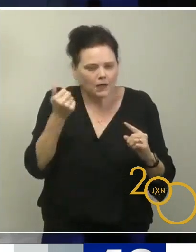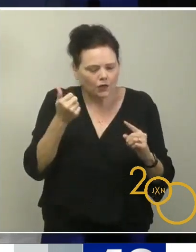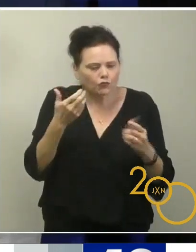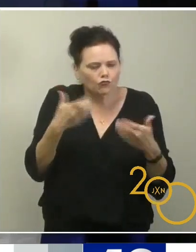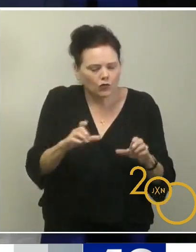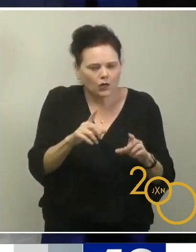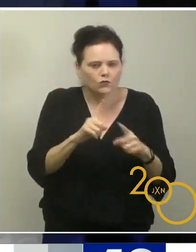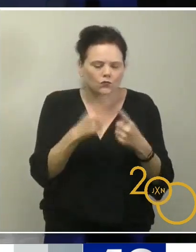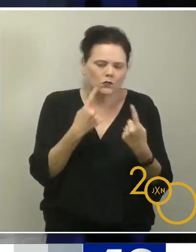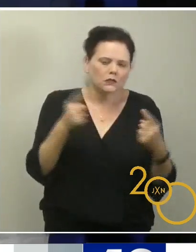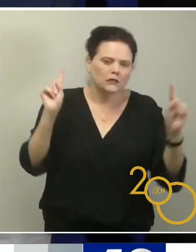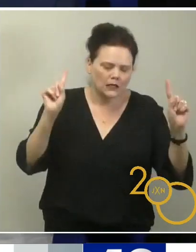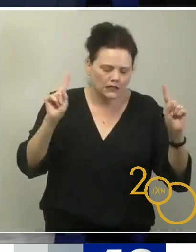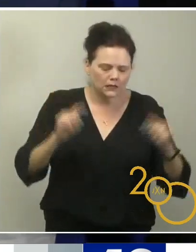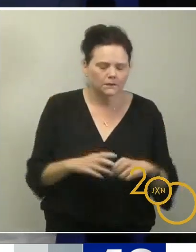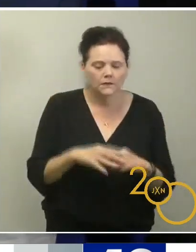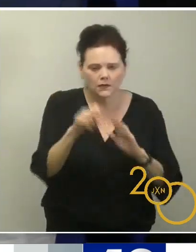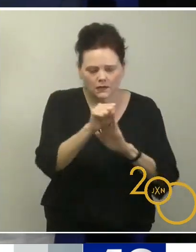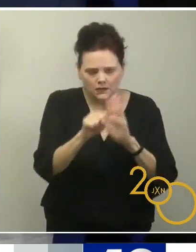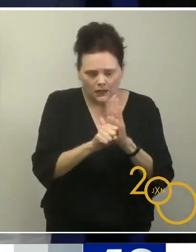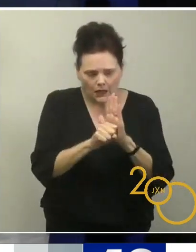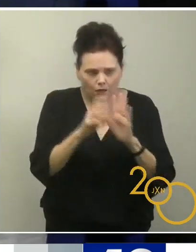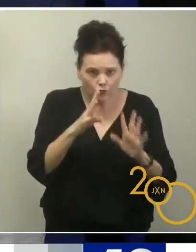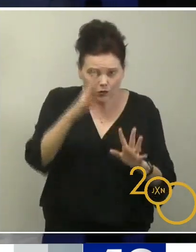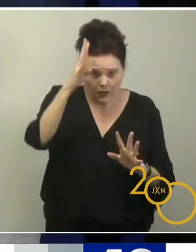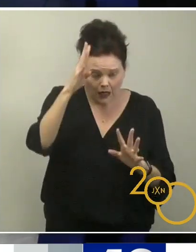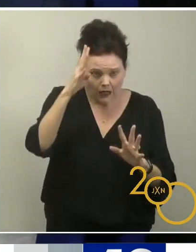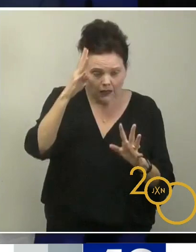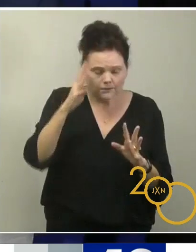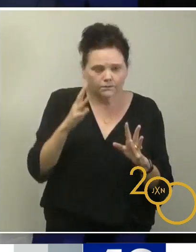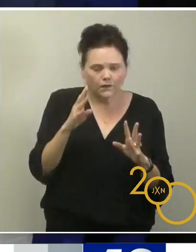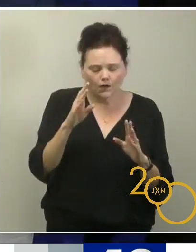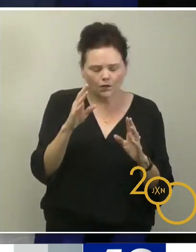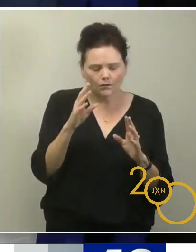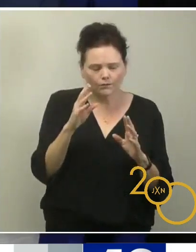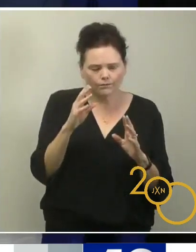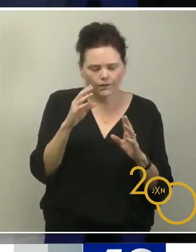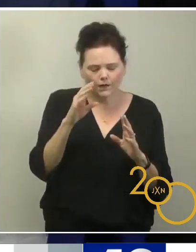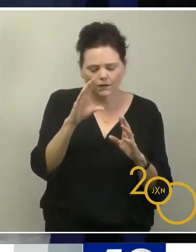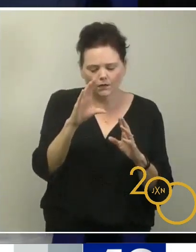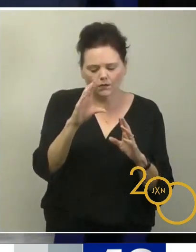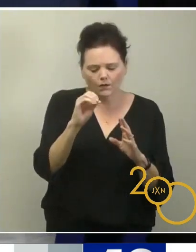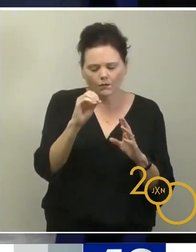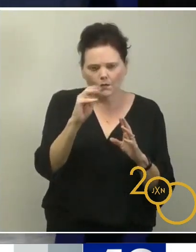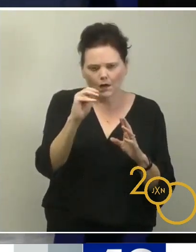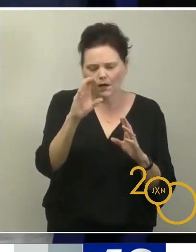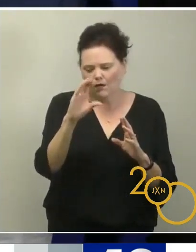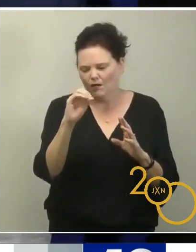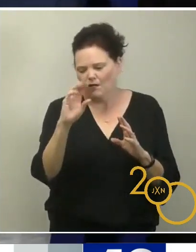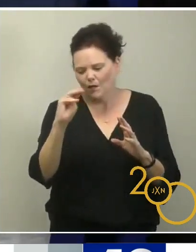JACKSON. THERE IS NO SILVER BULLET FIX. IT IS A BETTER SHOT AT SUCCESS.